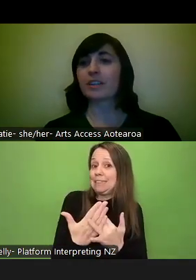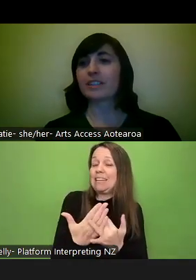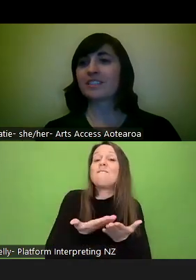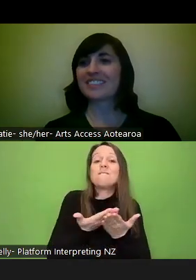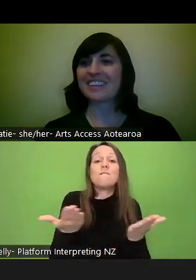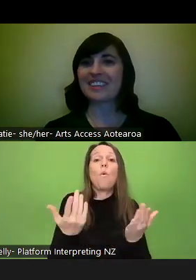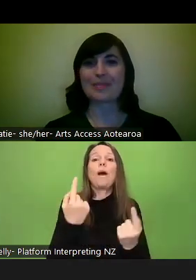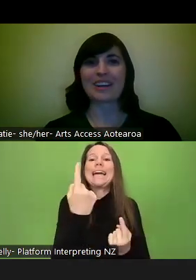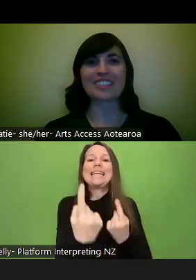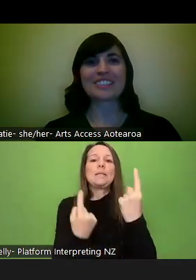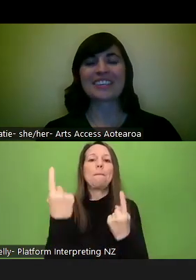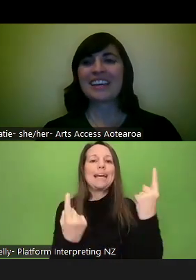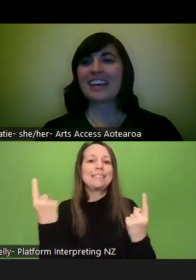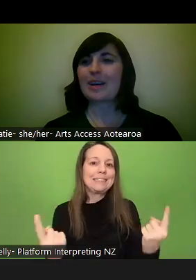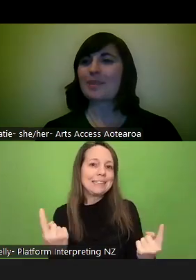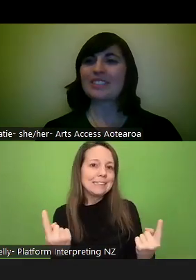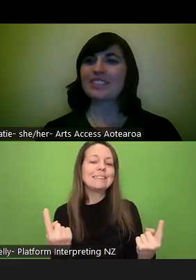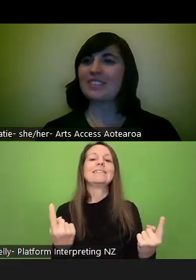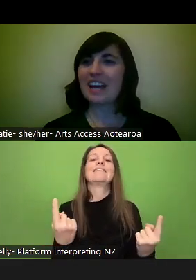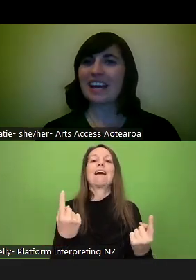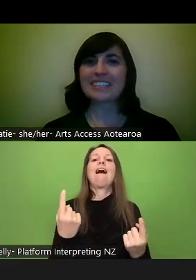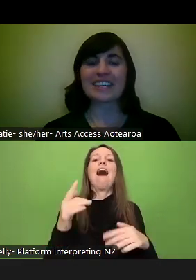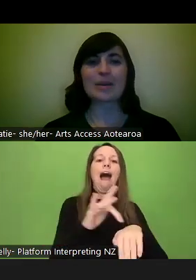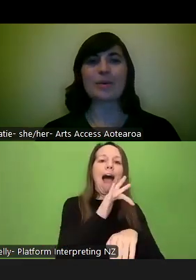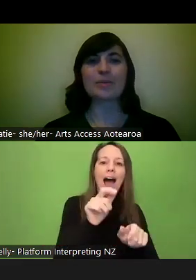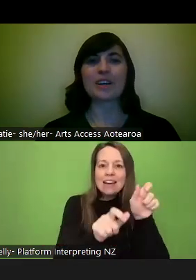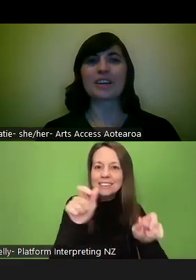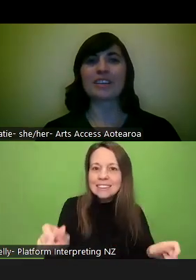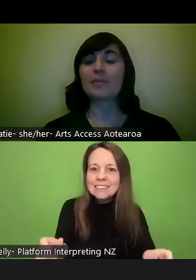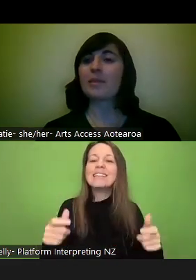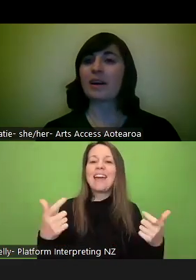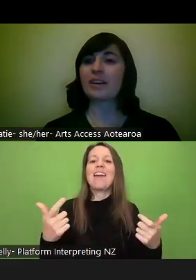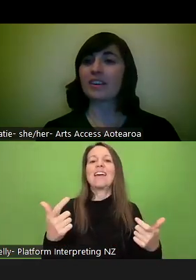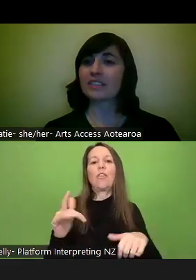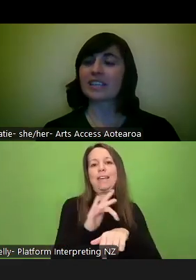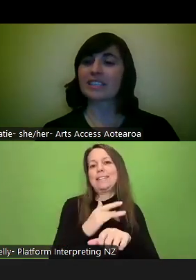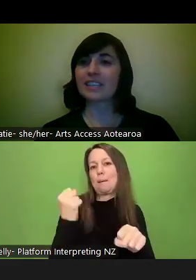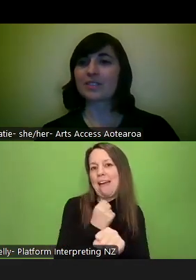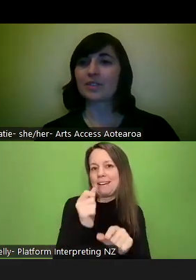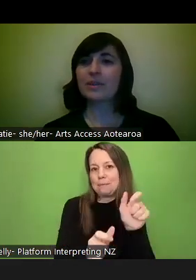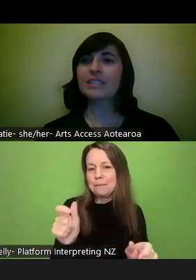artists and theater makers. To do that, we will talk a little bit about Arts Access Aotearoa,